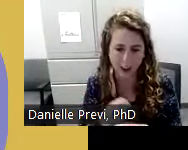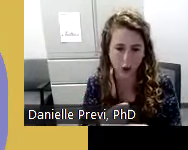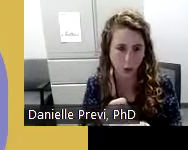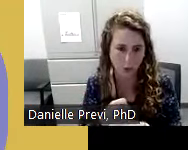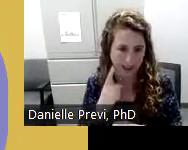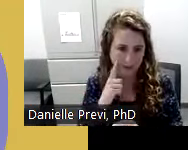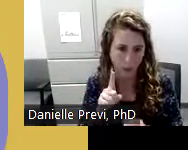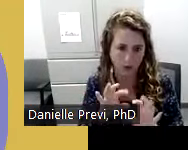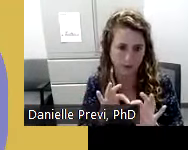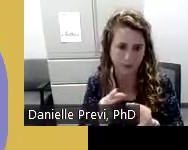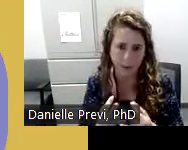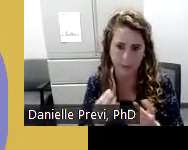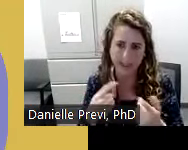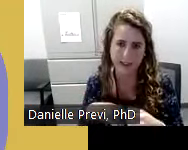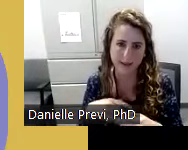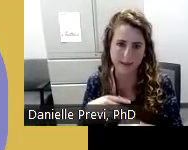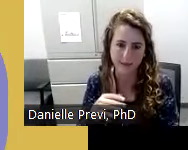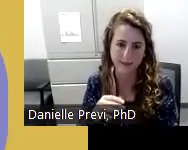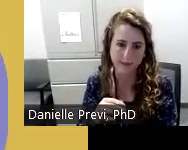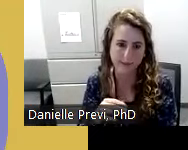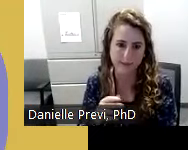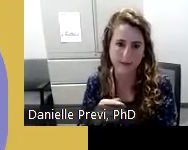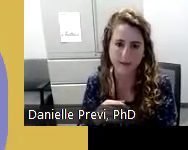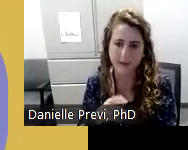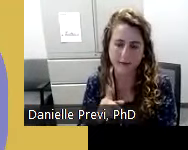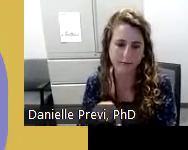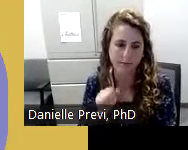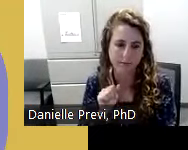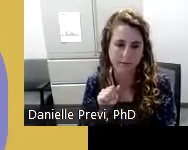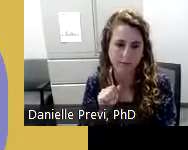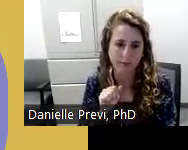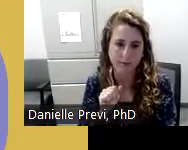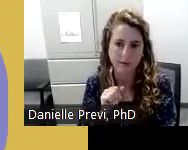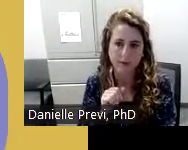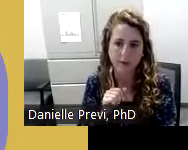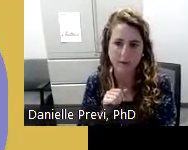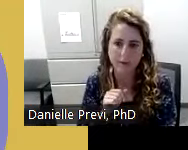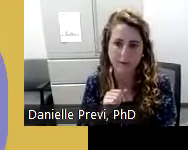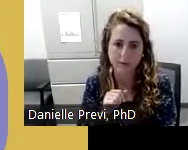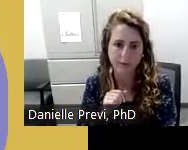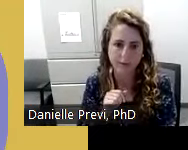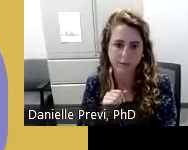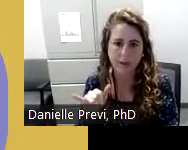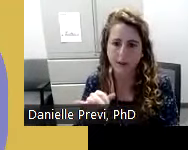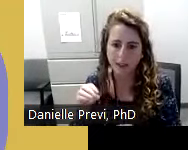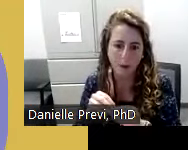And I can send you the Powerpoint. There are some recommendations that we typically have for working with these families.